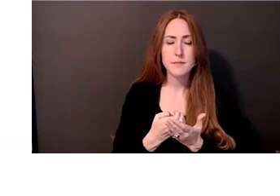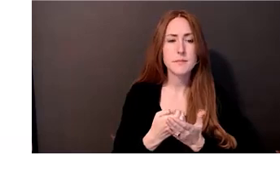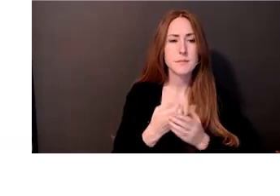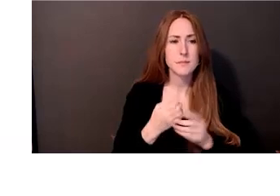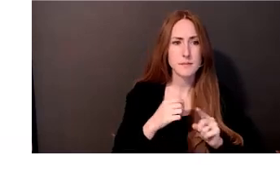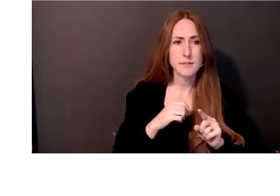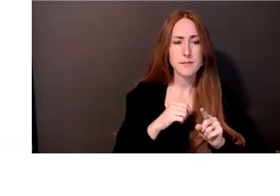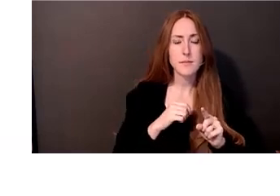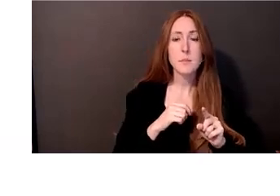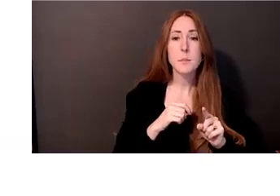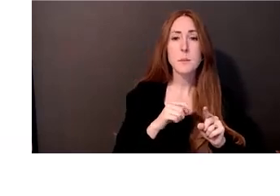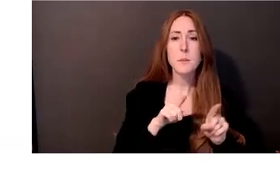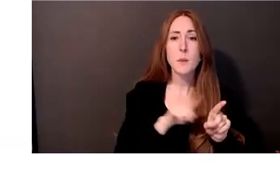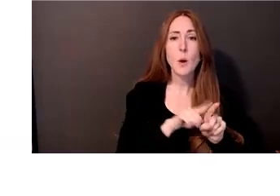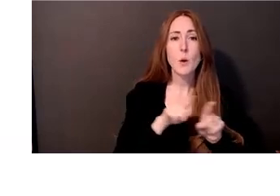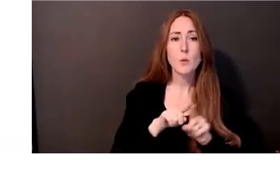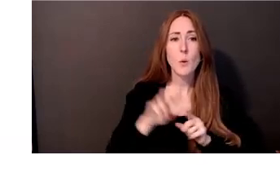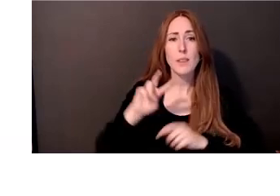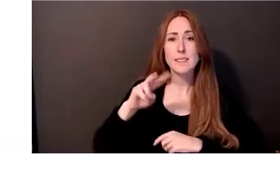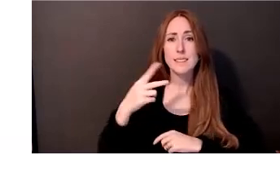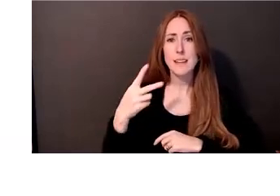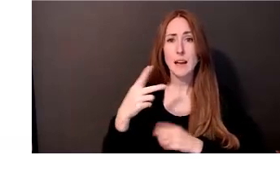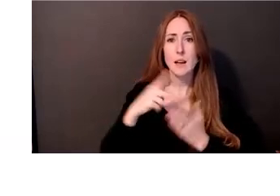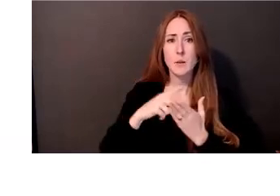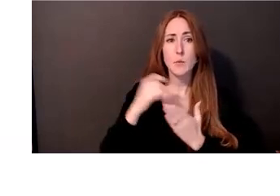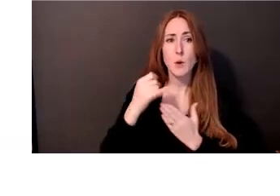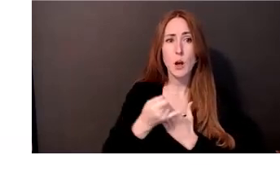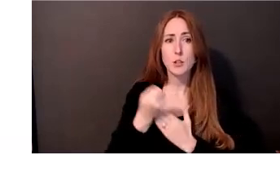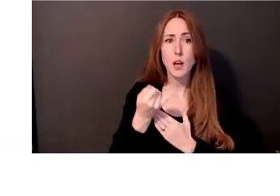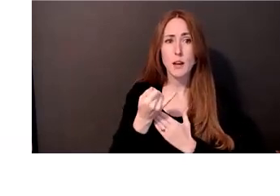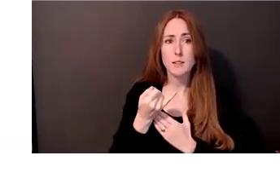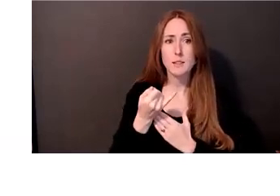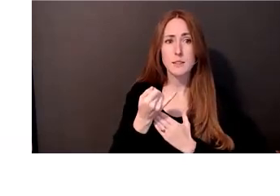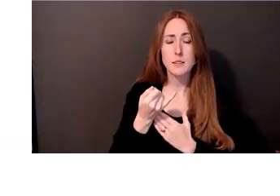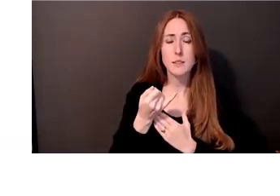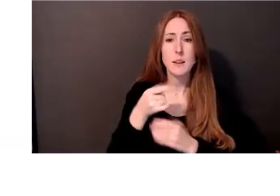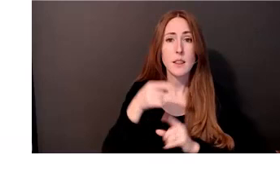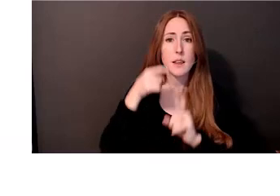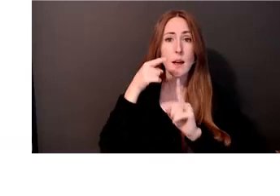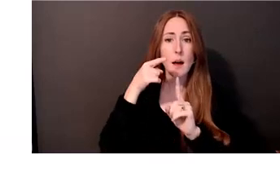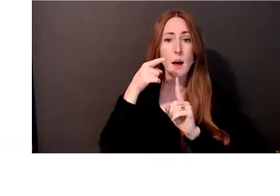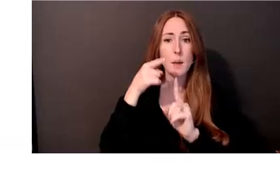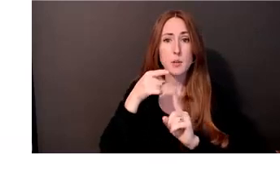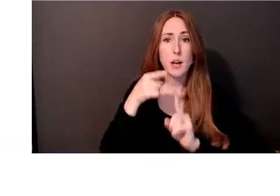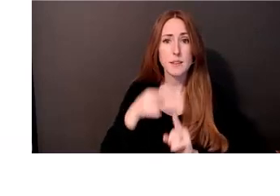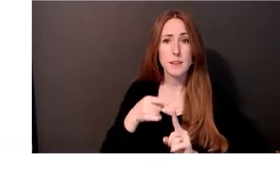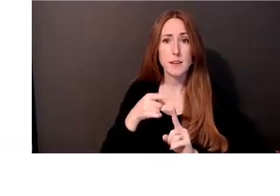Also the second one was objectives. The objectives of the survey was to describe